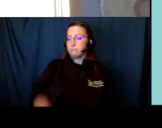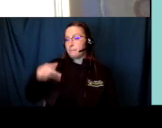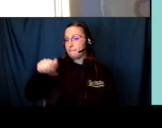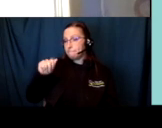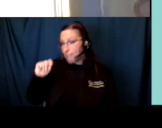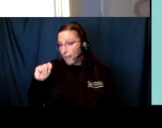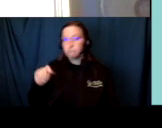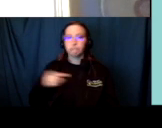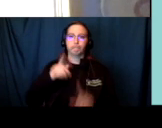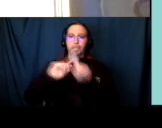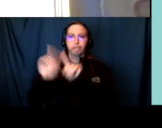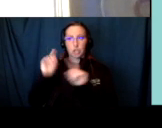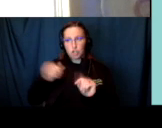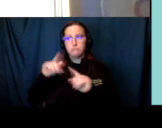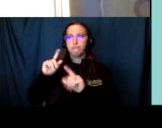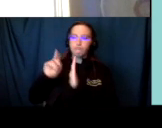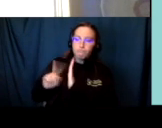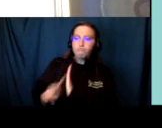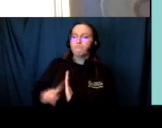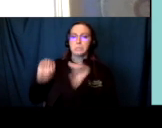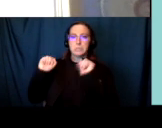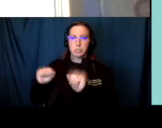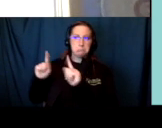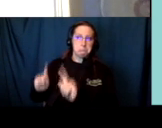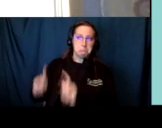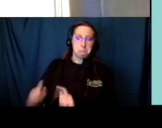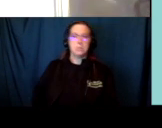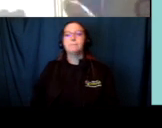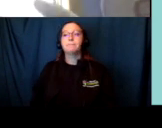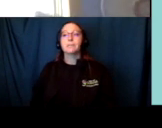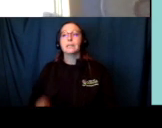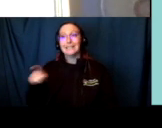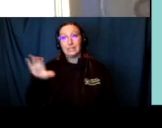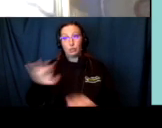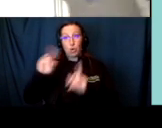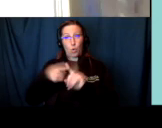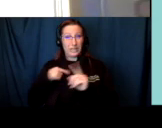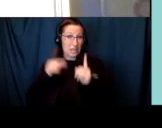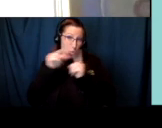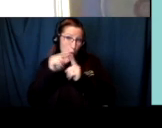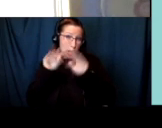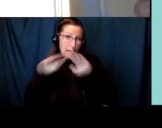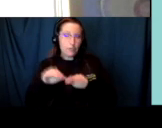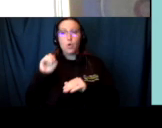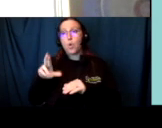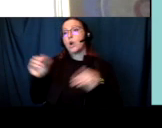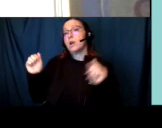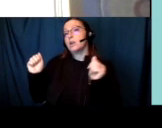for some of those to see where he is. How about...is he doing this only at the word level or is he doing it within a phrase or a